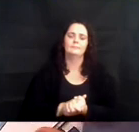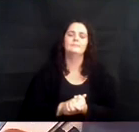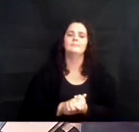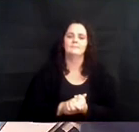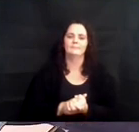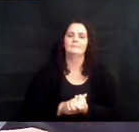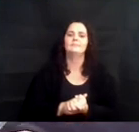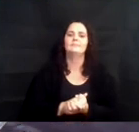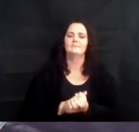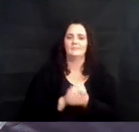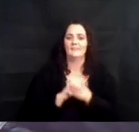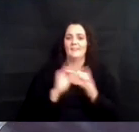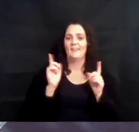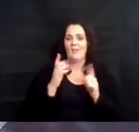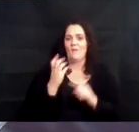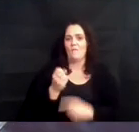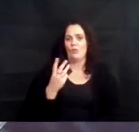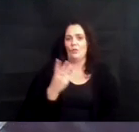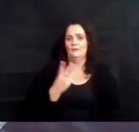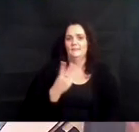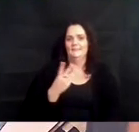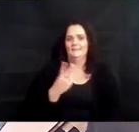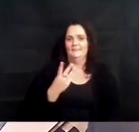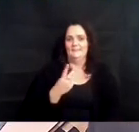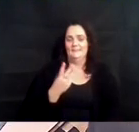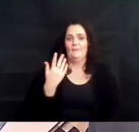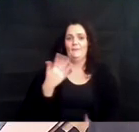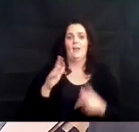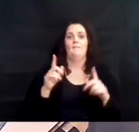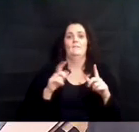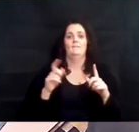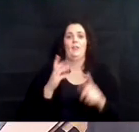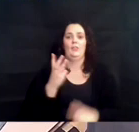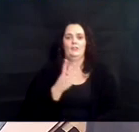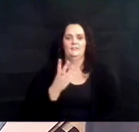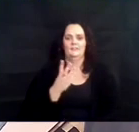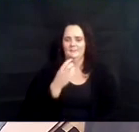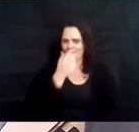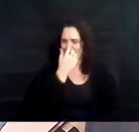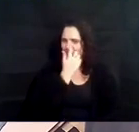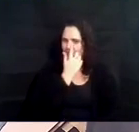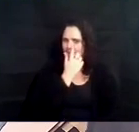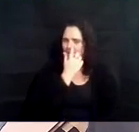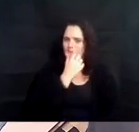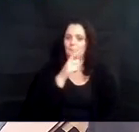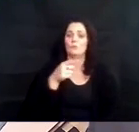Alright, now I have lucky 13 frames. Now, if you're using the Stop Motion Studio app